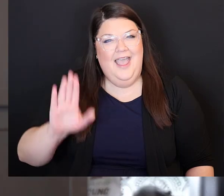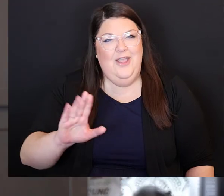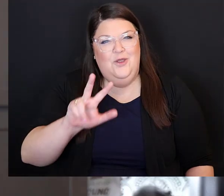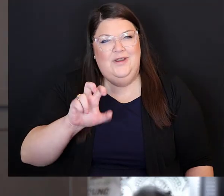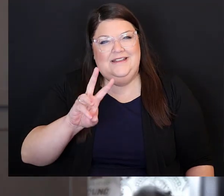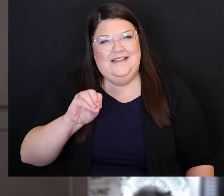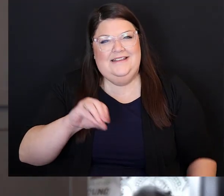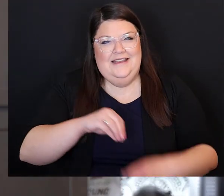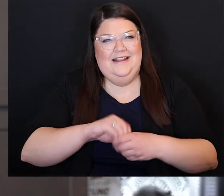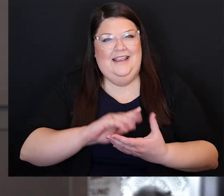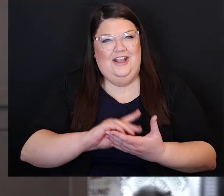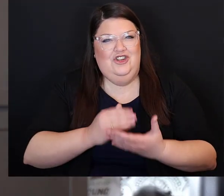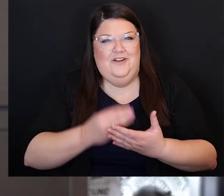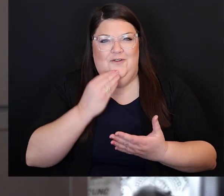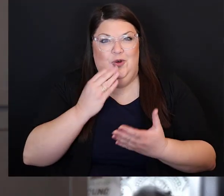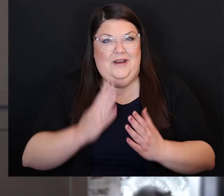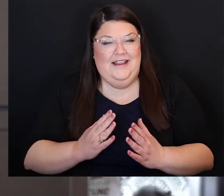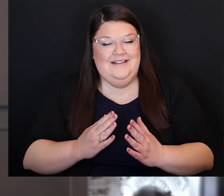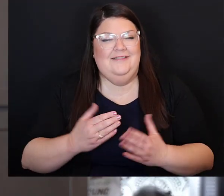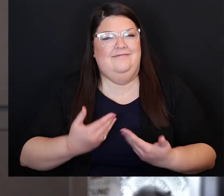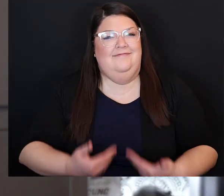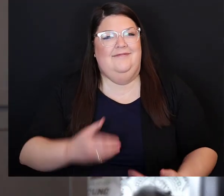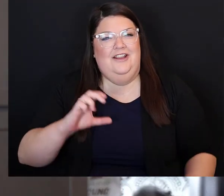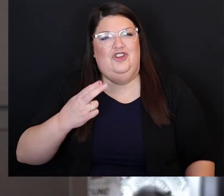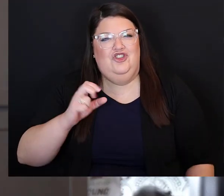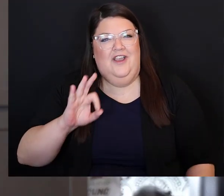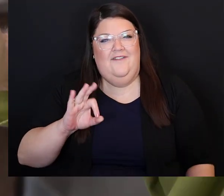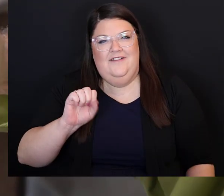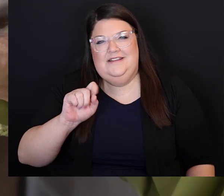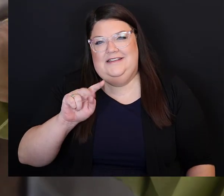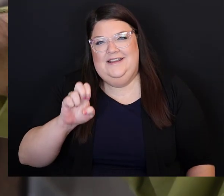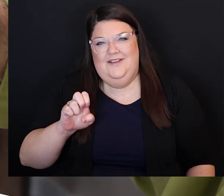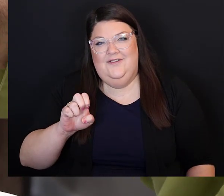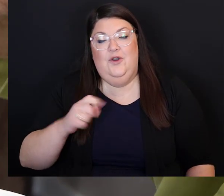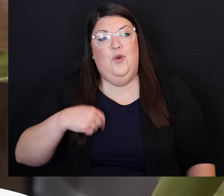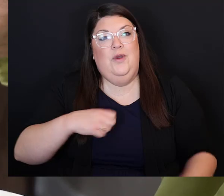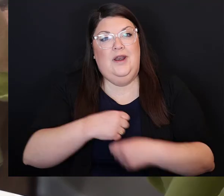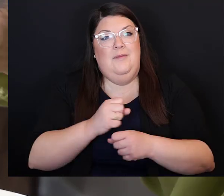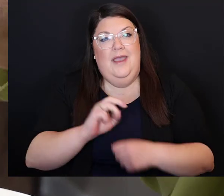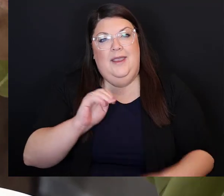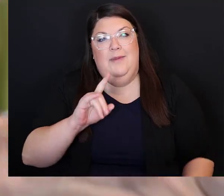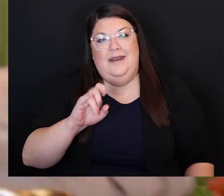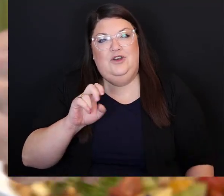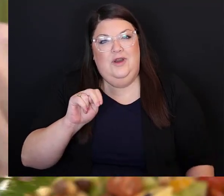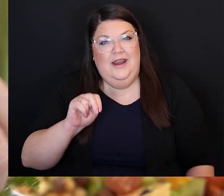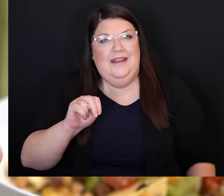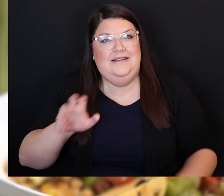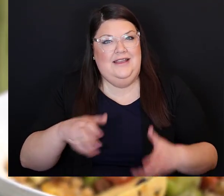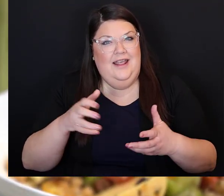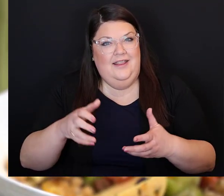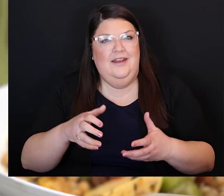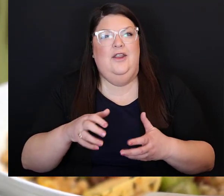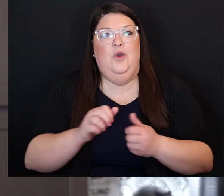Hey, "360 in the Kitchen" foodies. Chef Steve here, and today we're gonna make a Mediterranean quinoa chickpea cucumber salad.